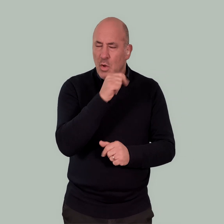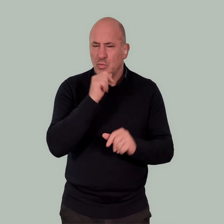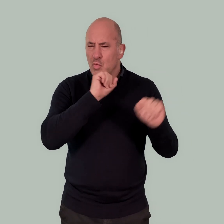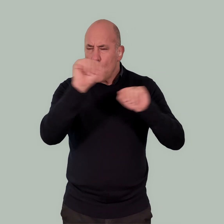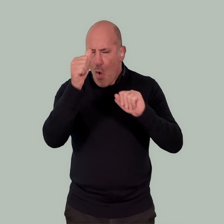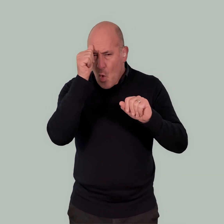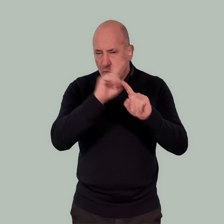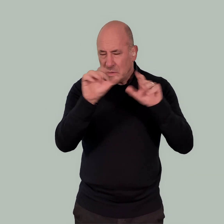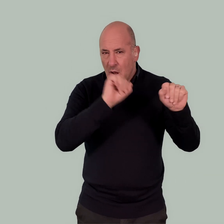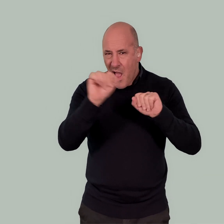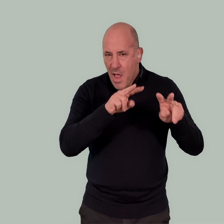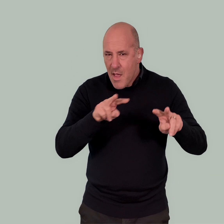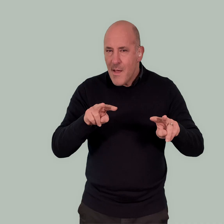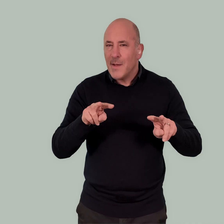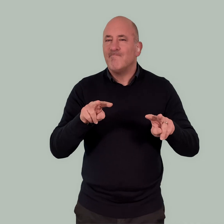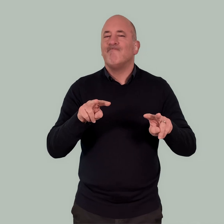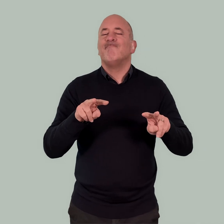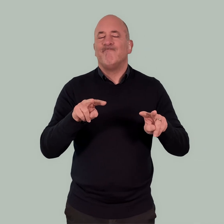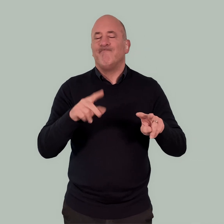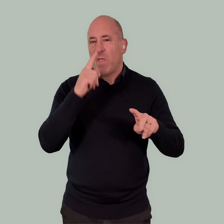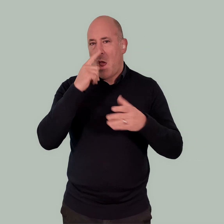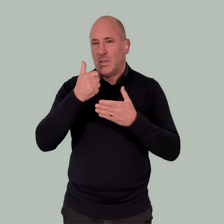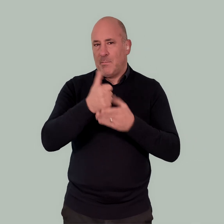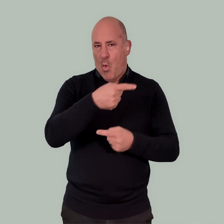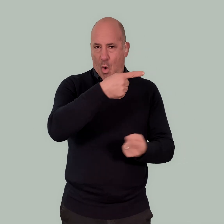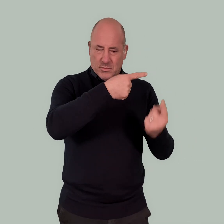will provide critical evidence and insight to support the steering group